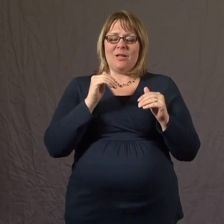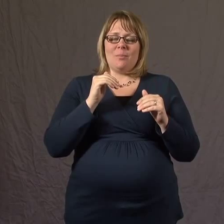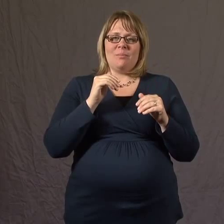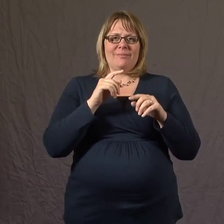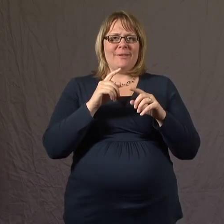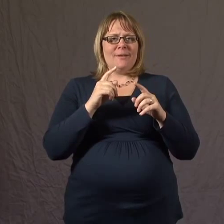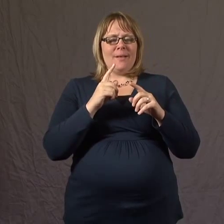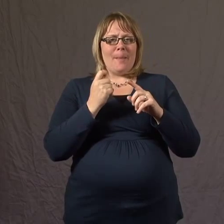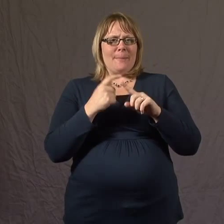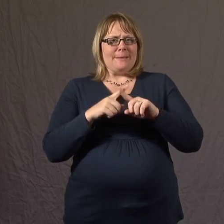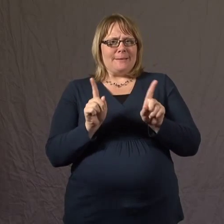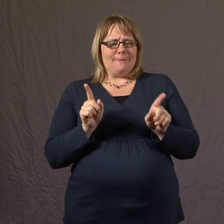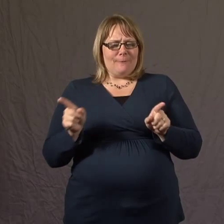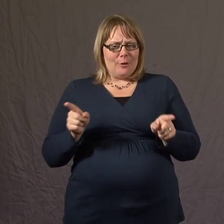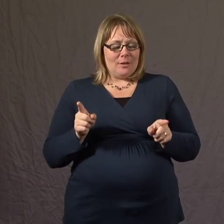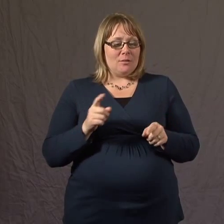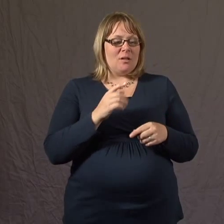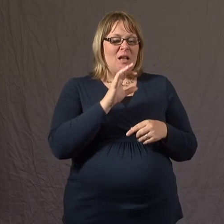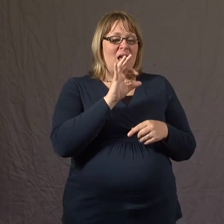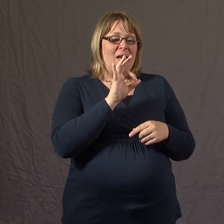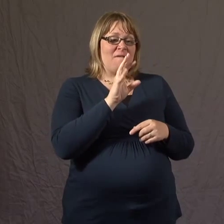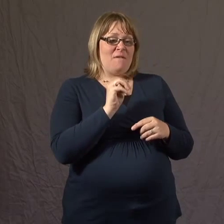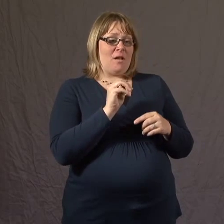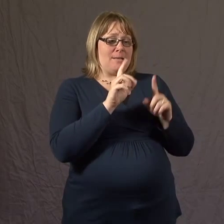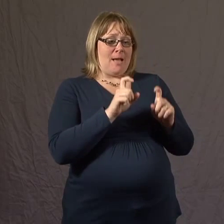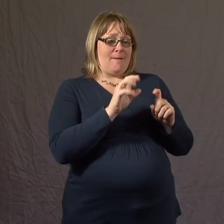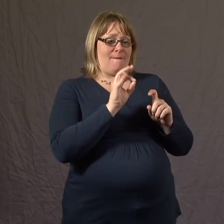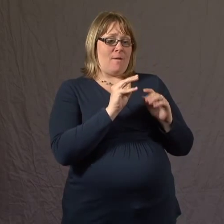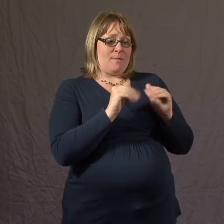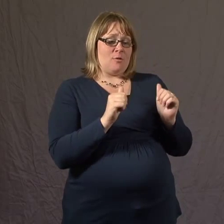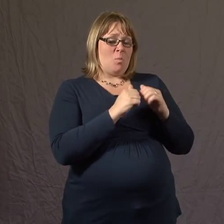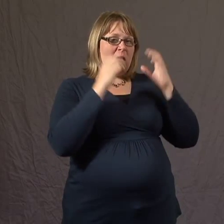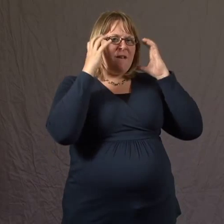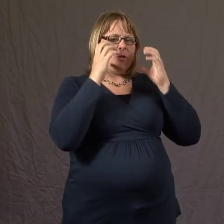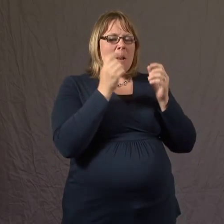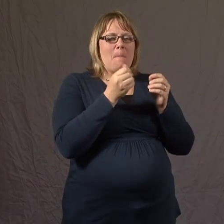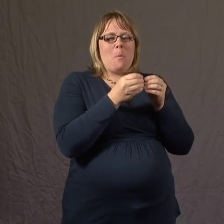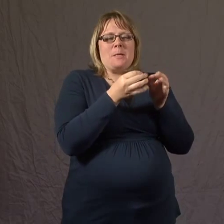Testing these two different approaches to the use of an FM system is different. Testing